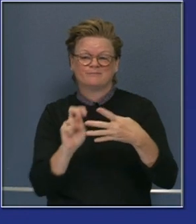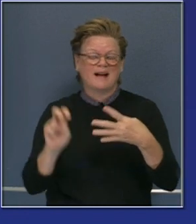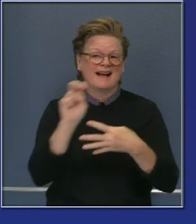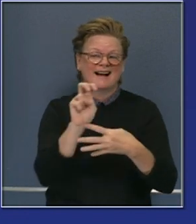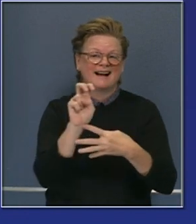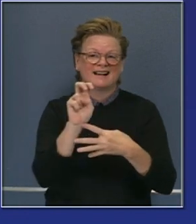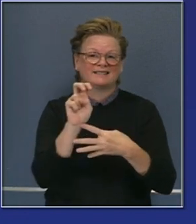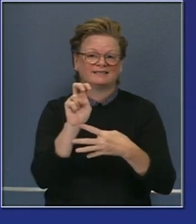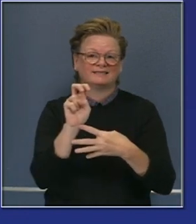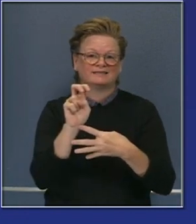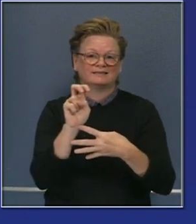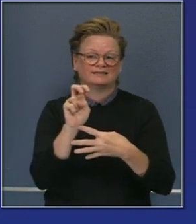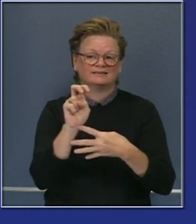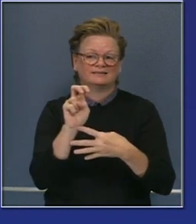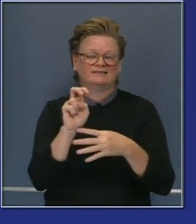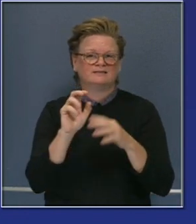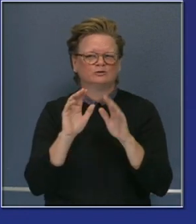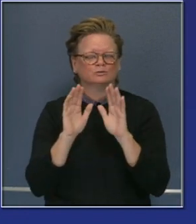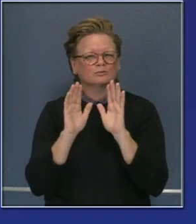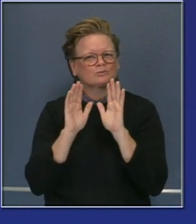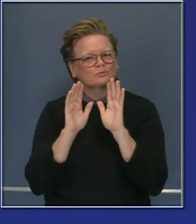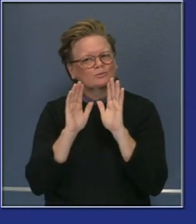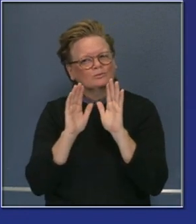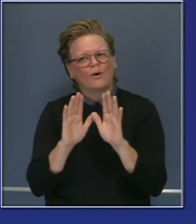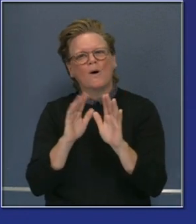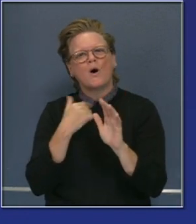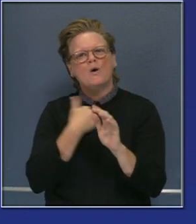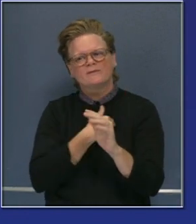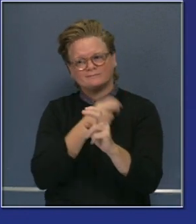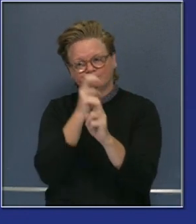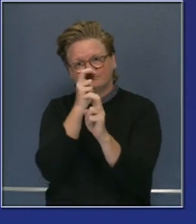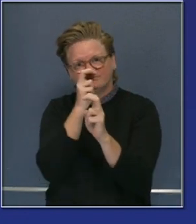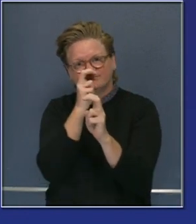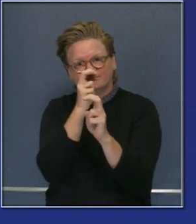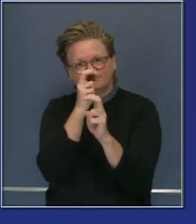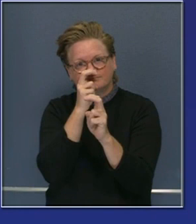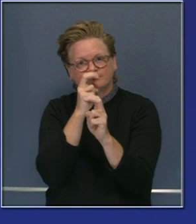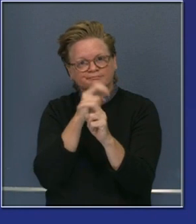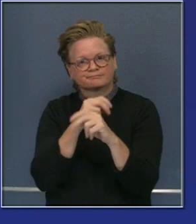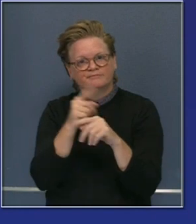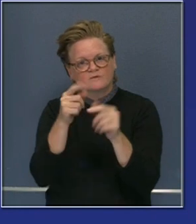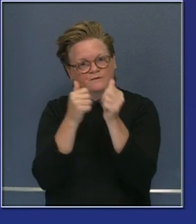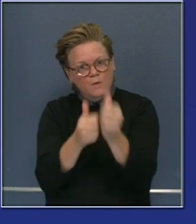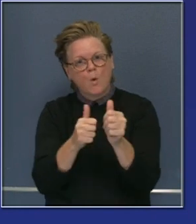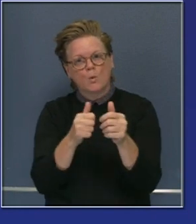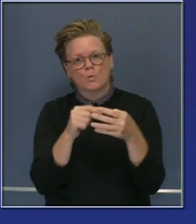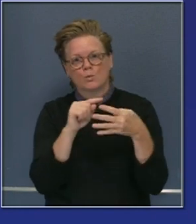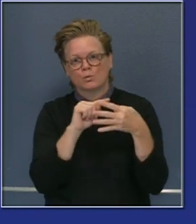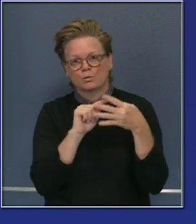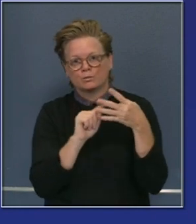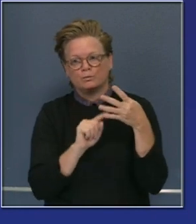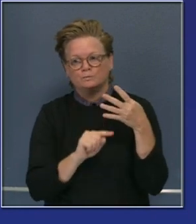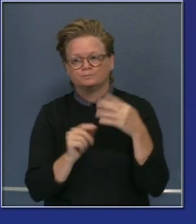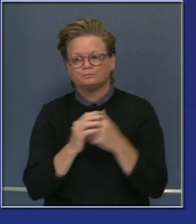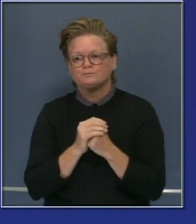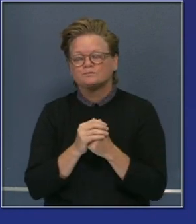FOR TWO STRAIGHT WEEKS, YOU WILL HAVE TO MOVE BACK INTO THE OLD TIER AND DR. GHALY IN A